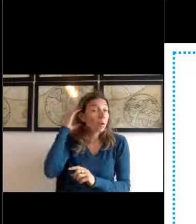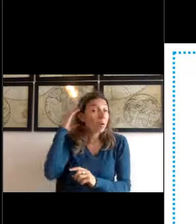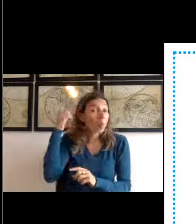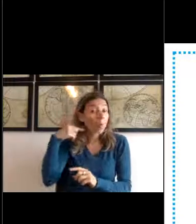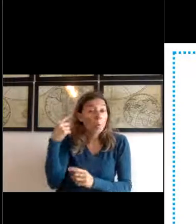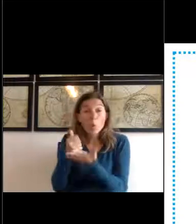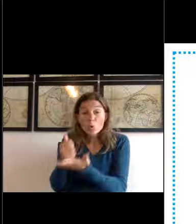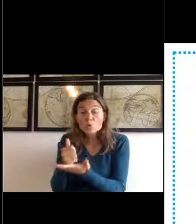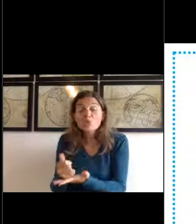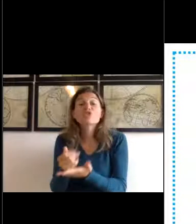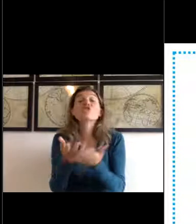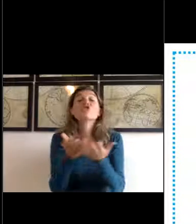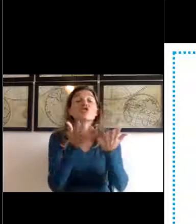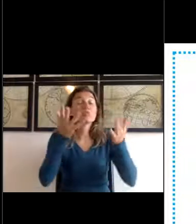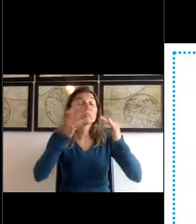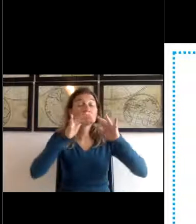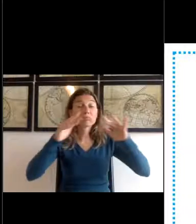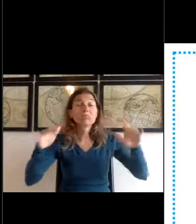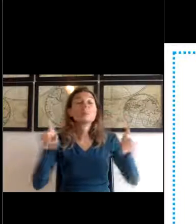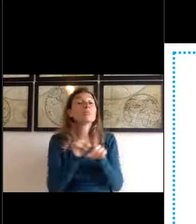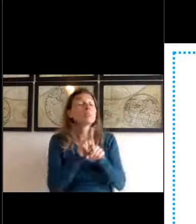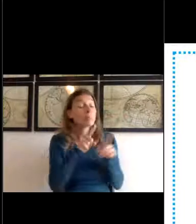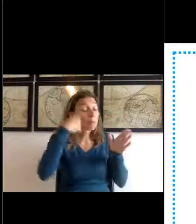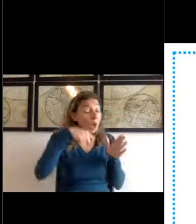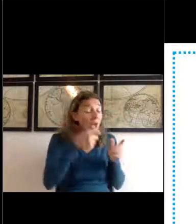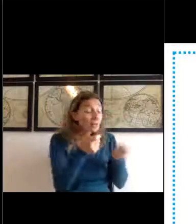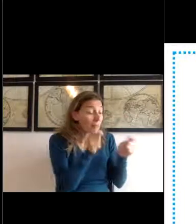in the area of project management and project development.